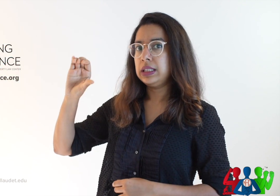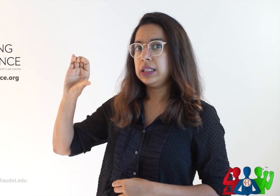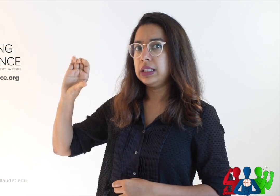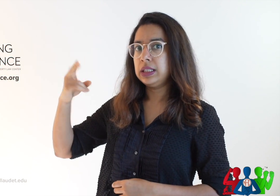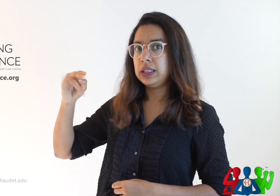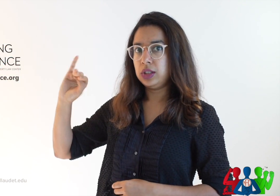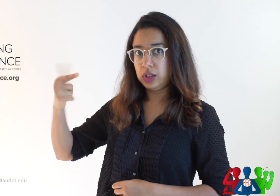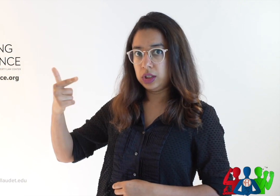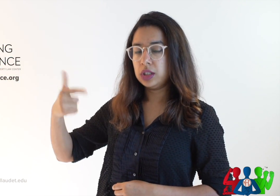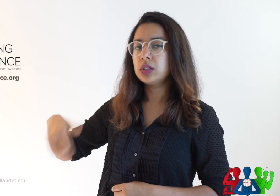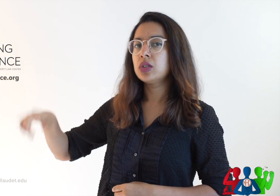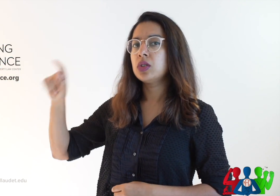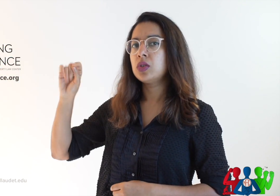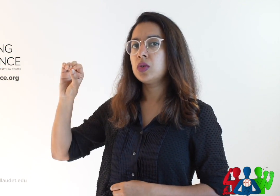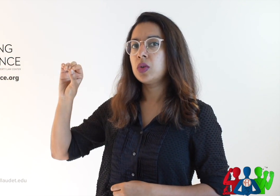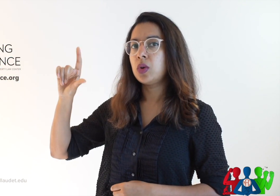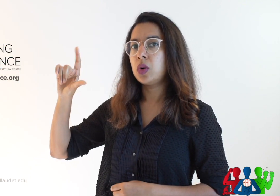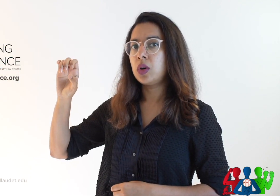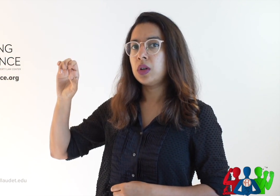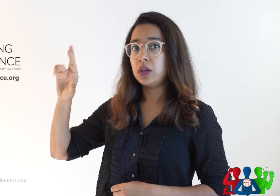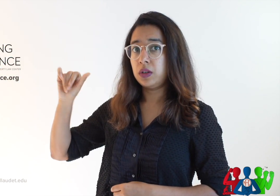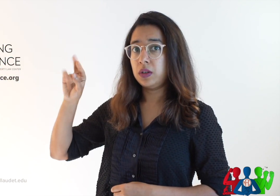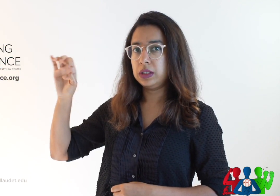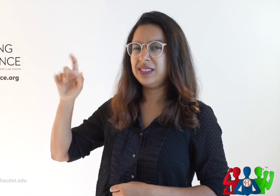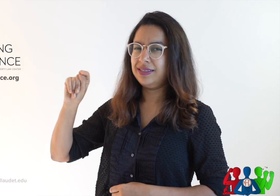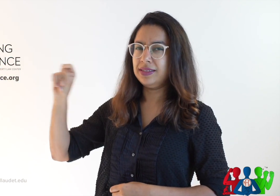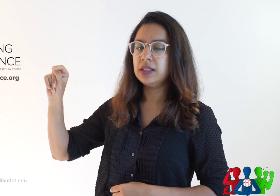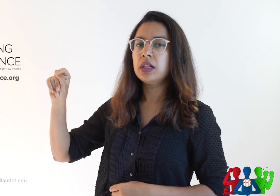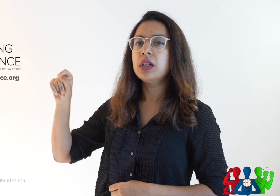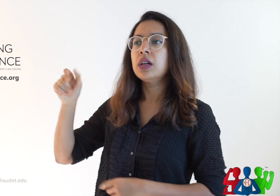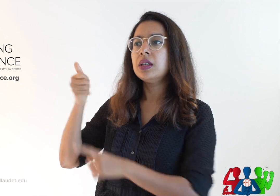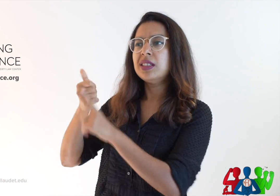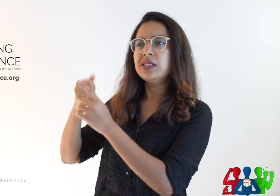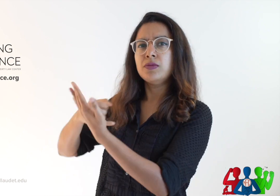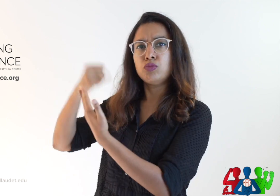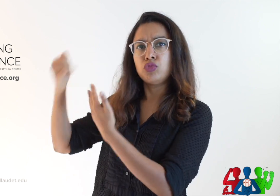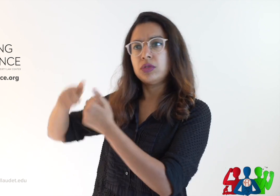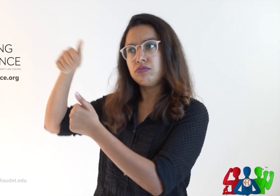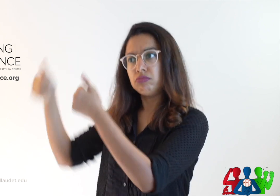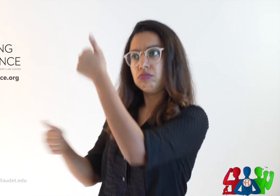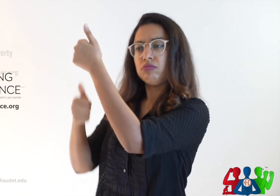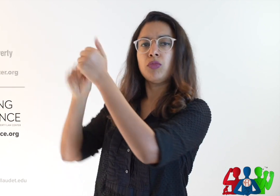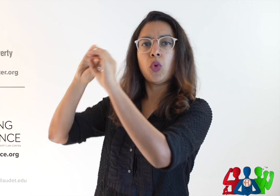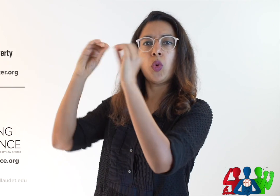These are written by an organization called “Teaching Tolerance,” which